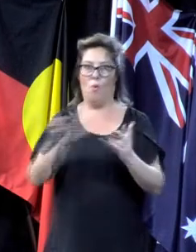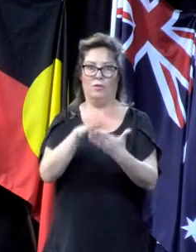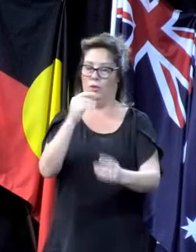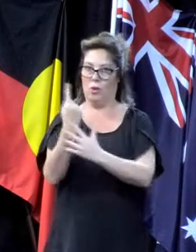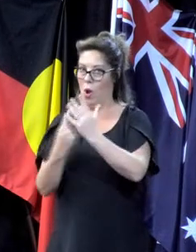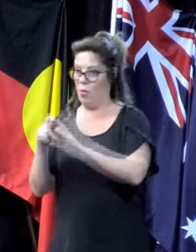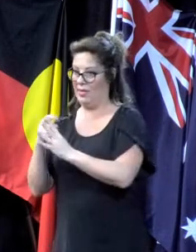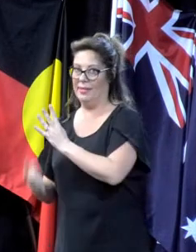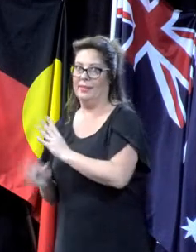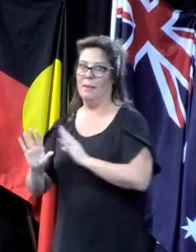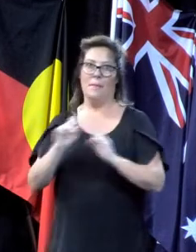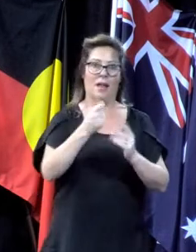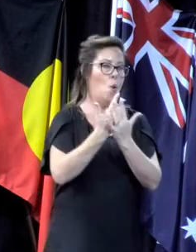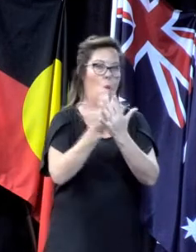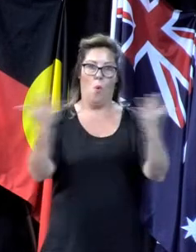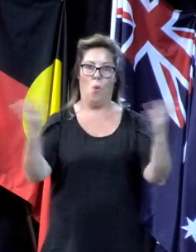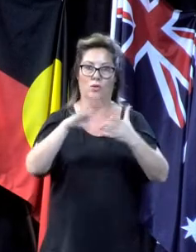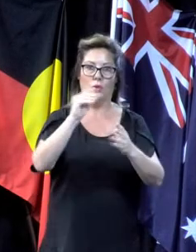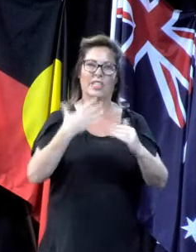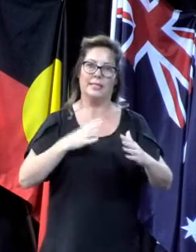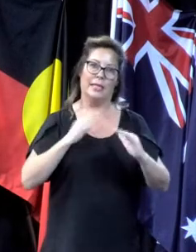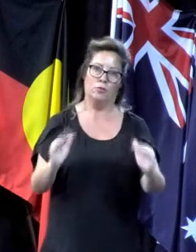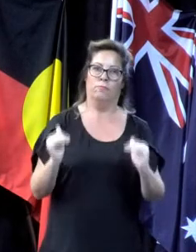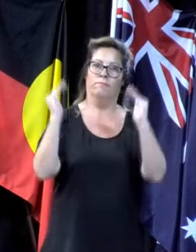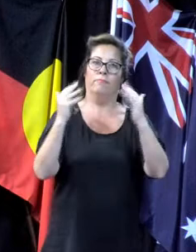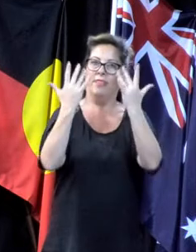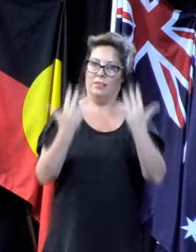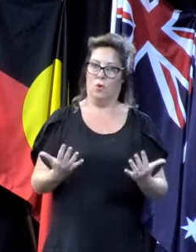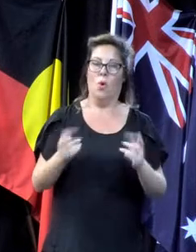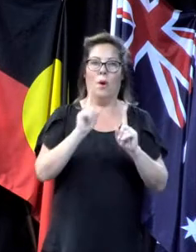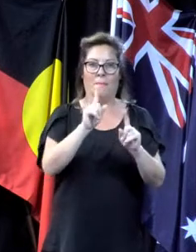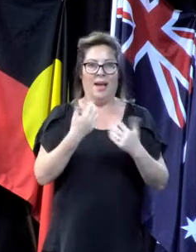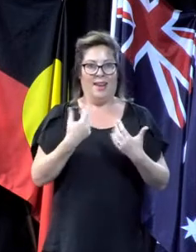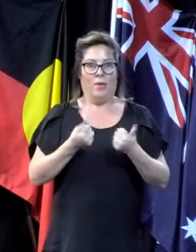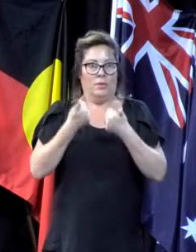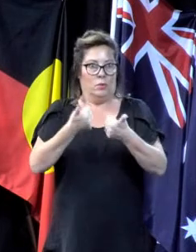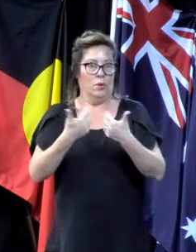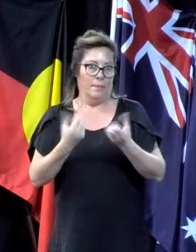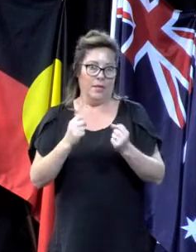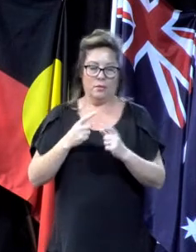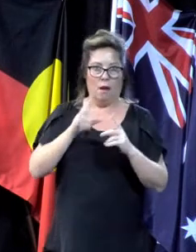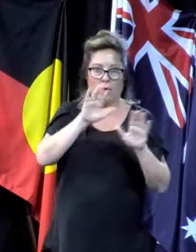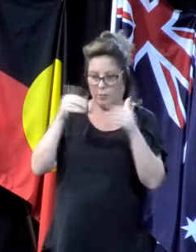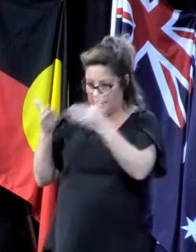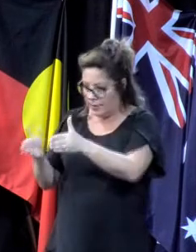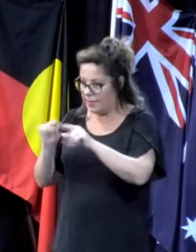But, also, that gave me the opportunity to review the data of the students who were accessing the special education classrooms